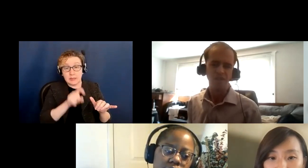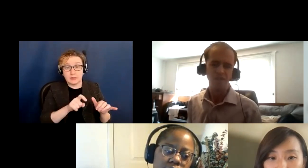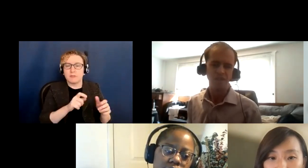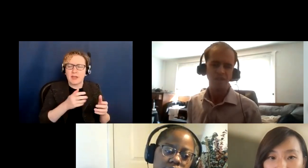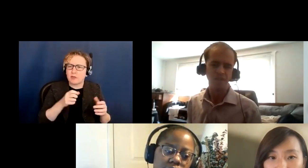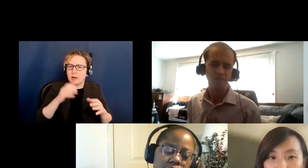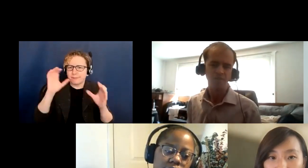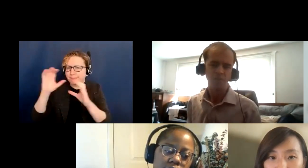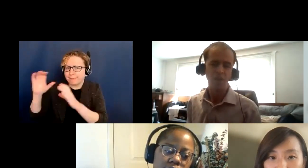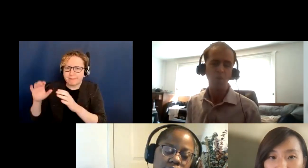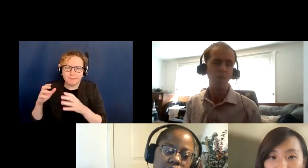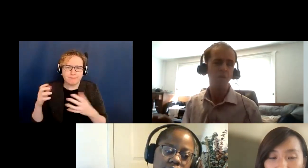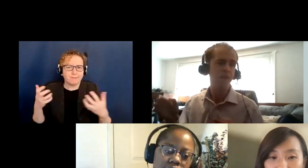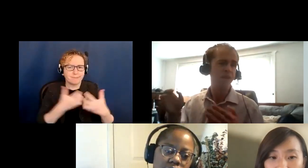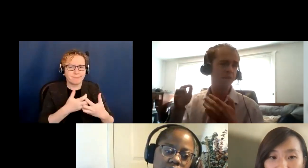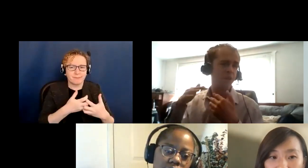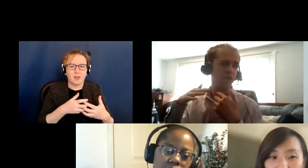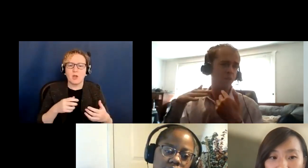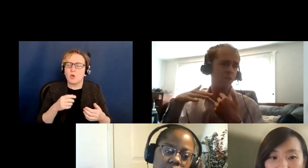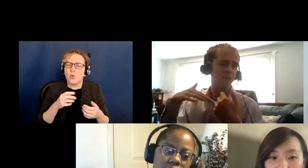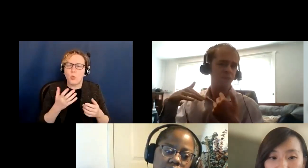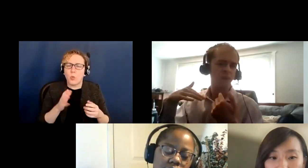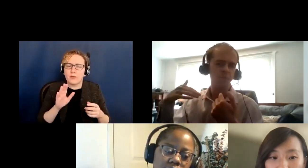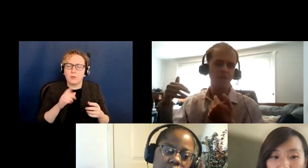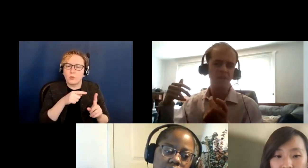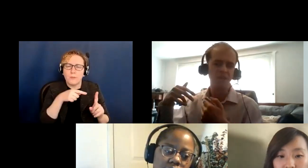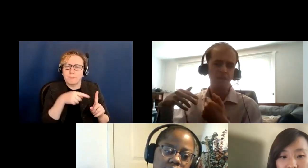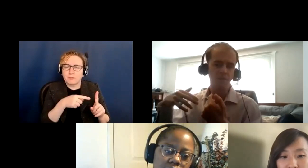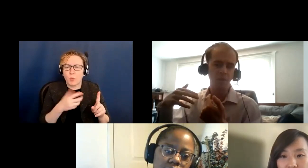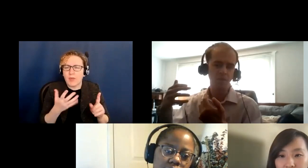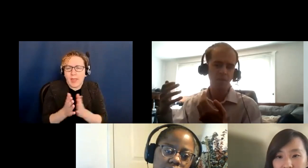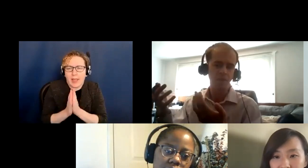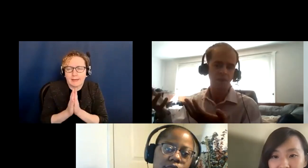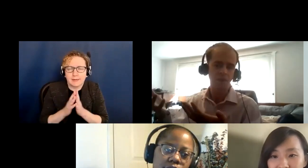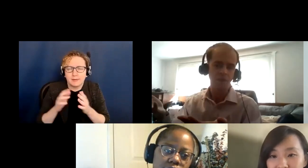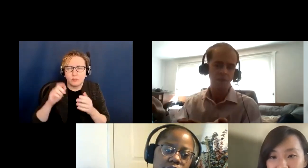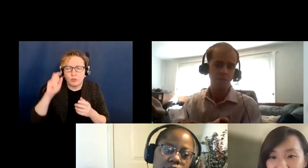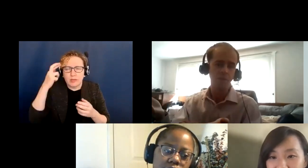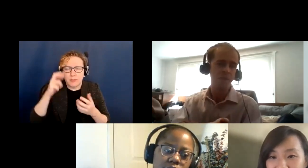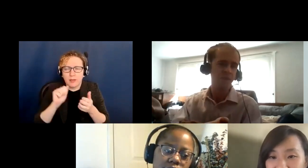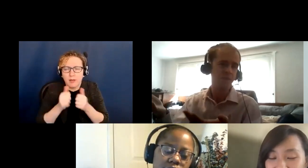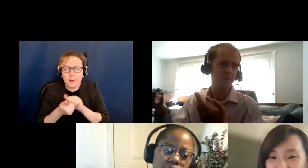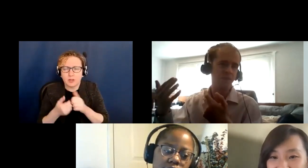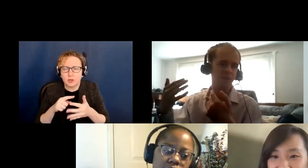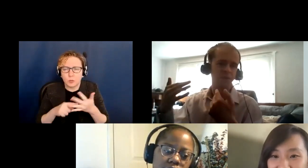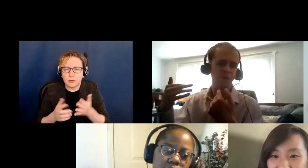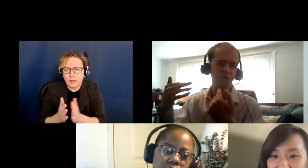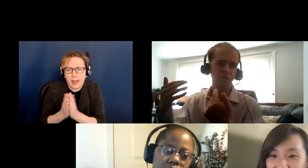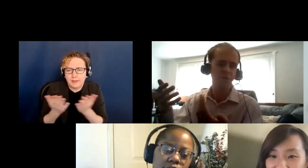We can go into informational resources once we cover the basics of the students.